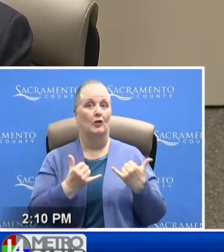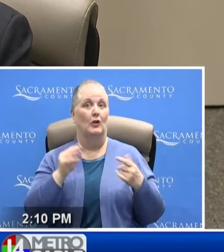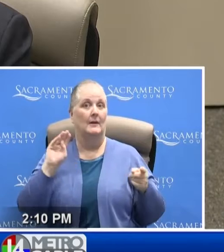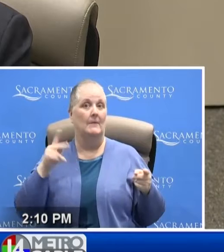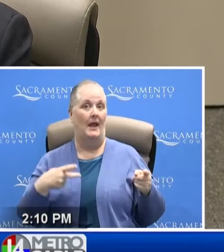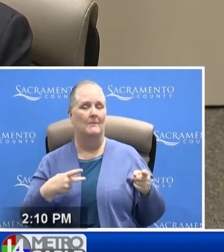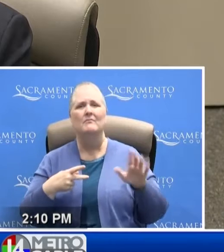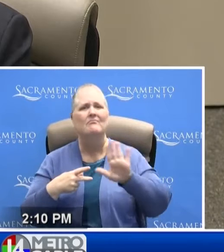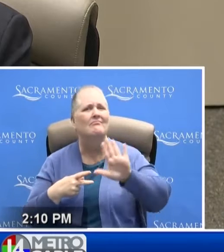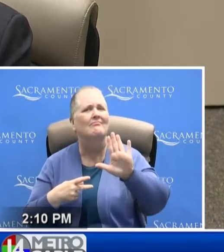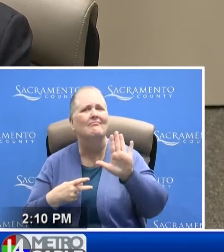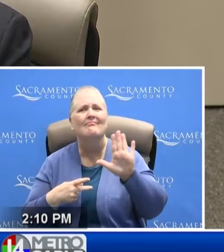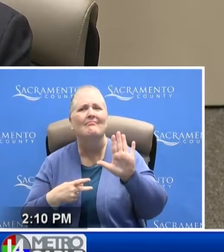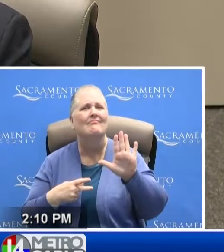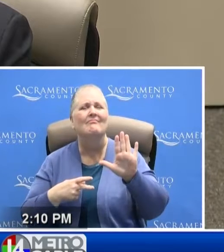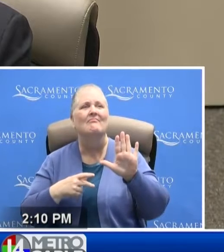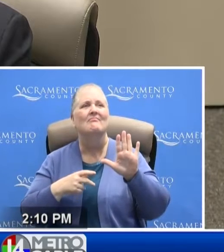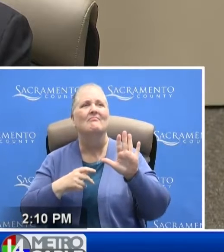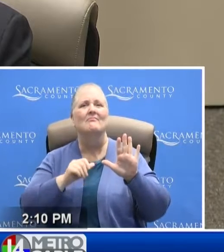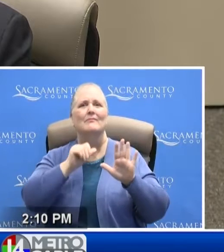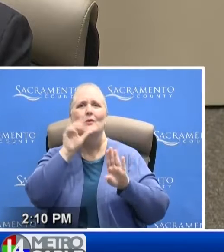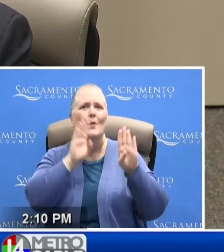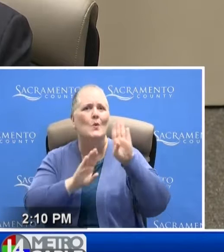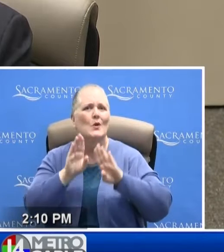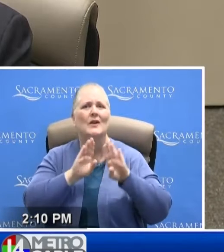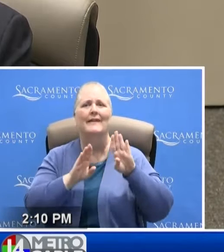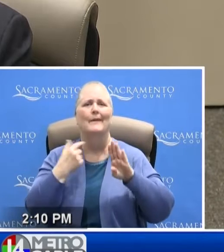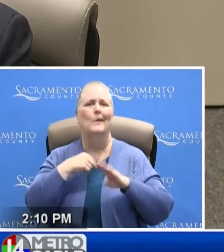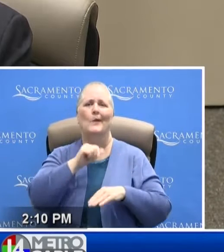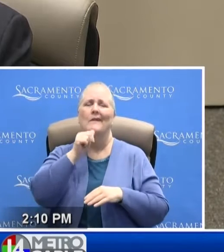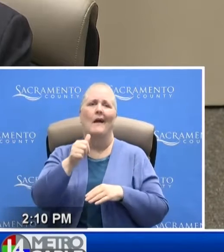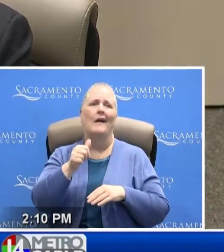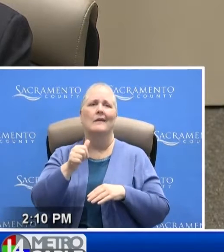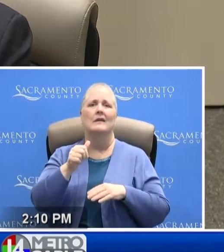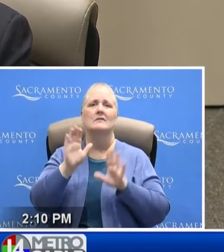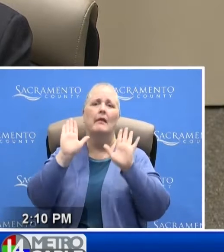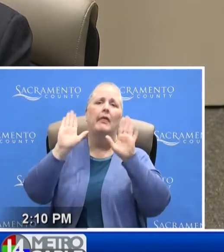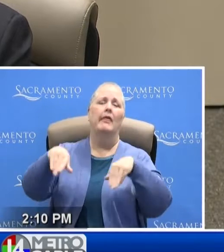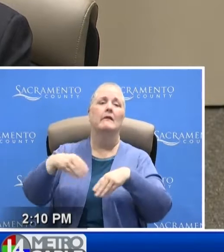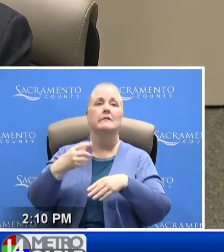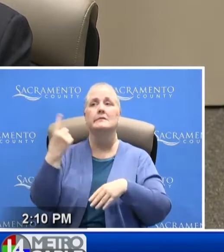Don't feel like we're going to let things, you know, fall to the cracks. We're going to do our best